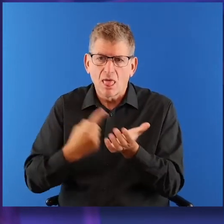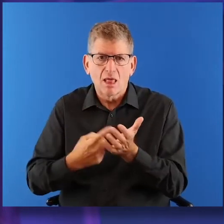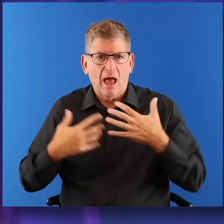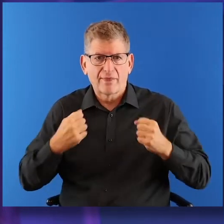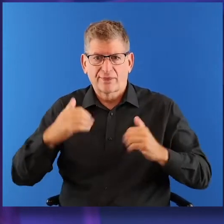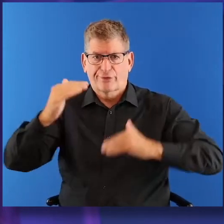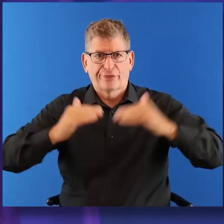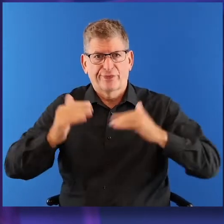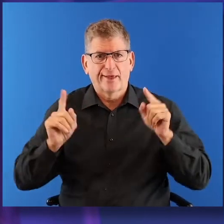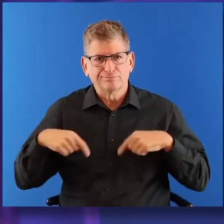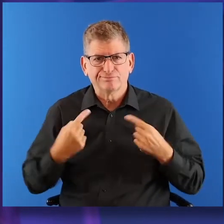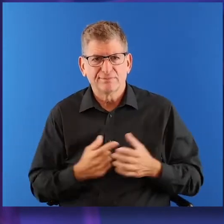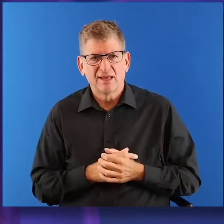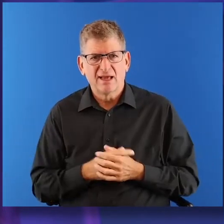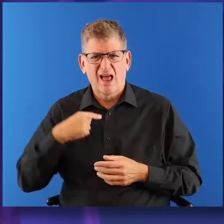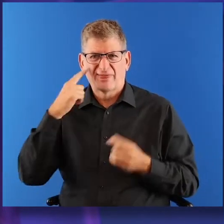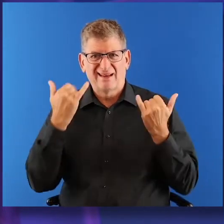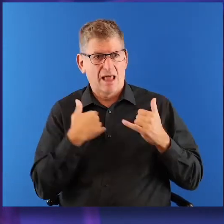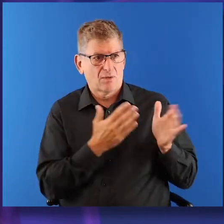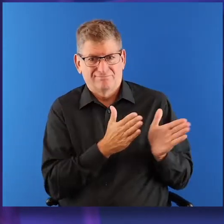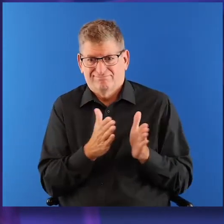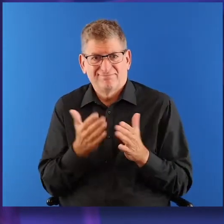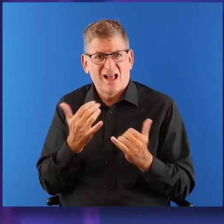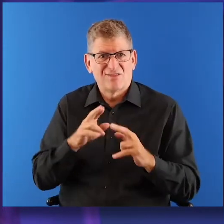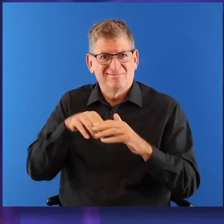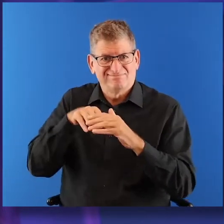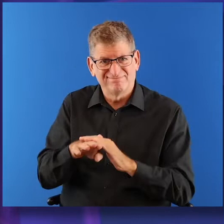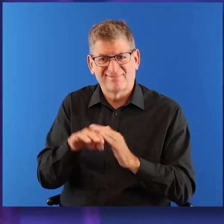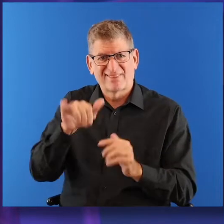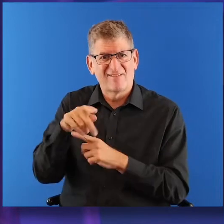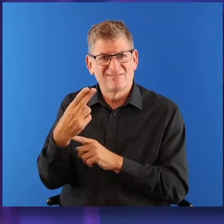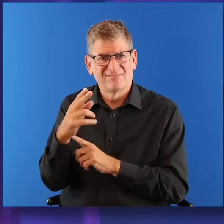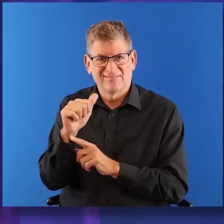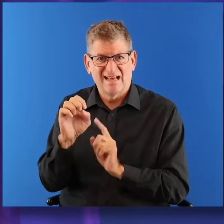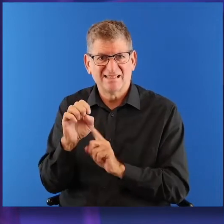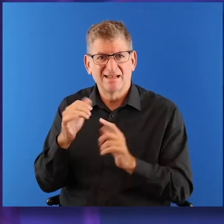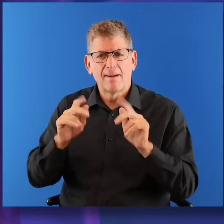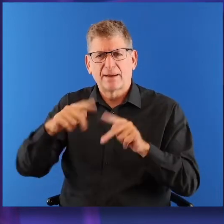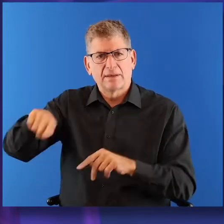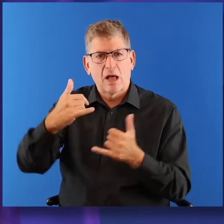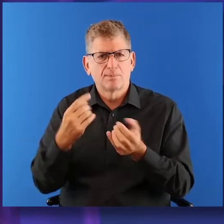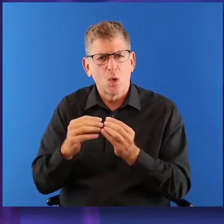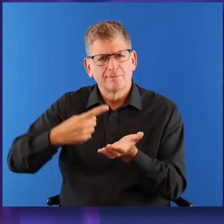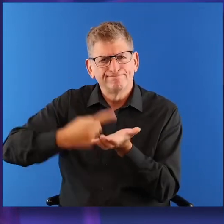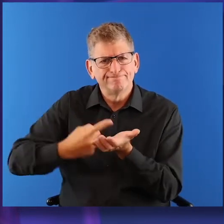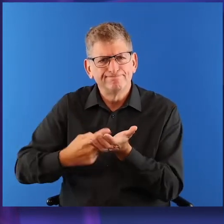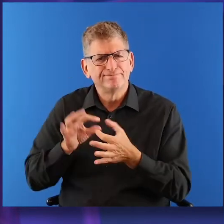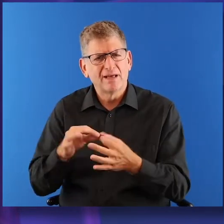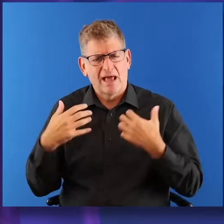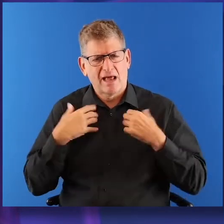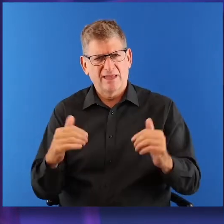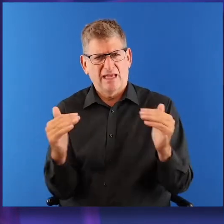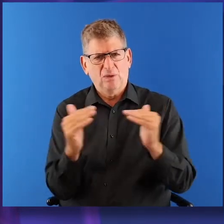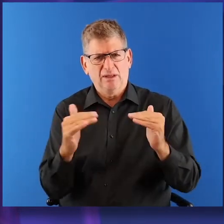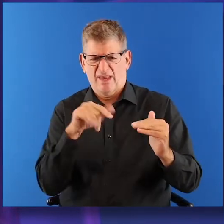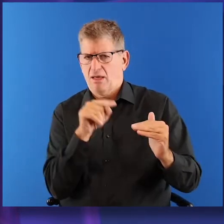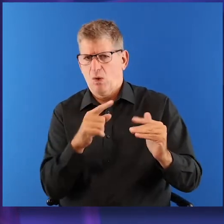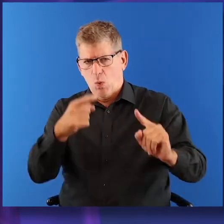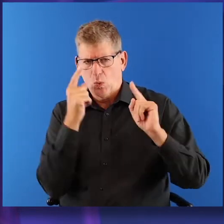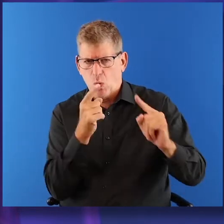a phase where folks were talking more about health equity as the goal and health disparity as the metric by which we gauge whether or not there's